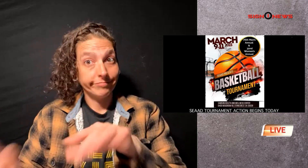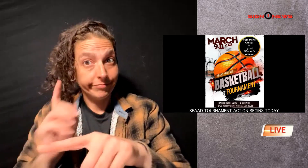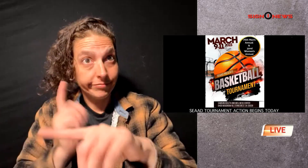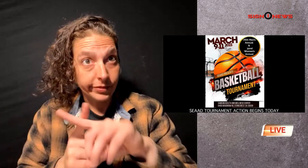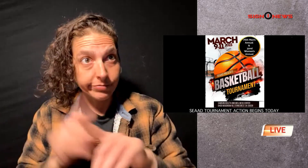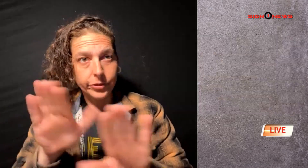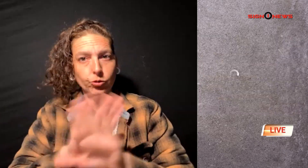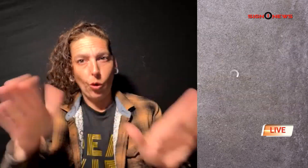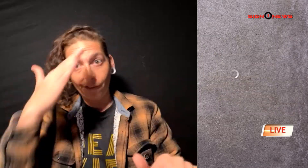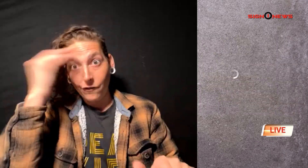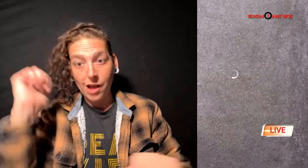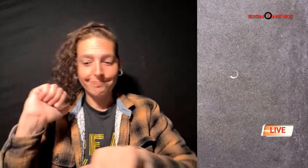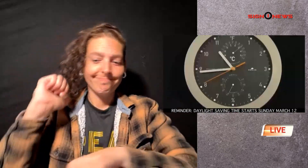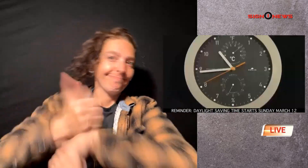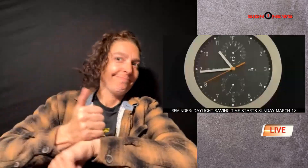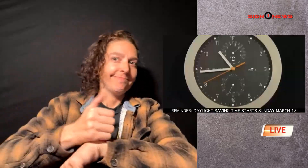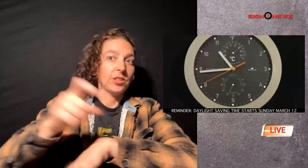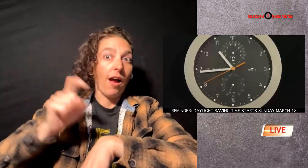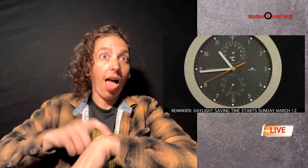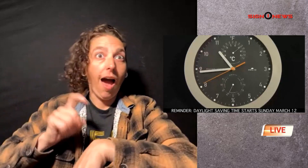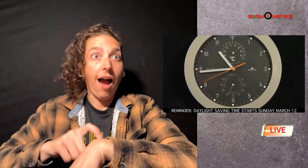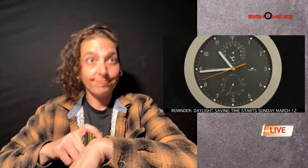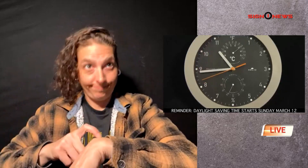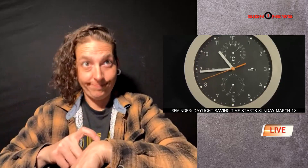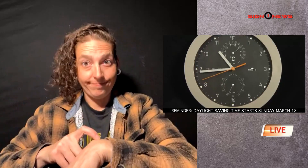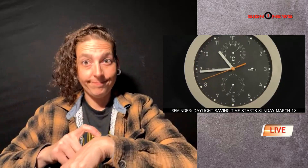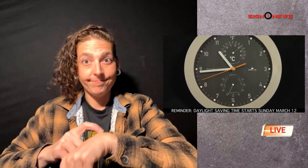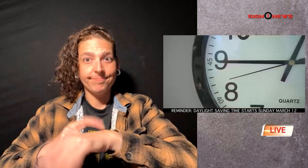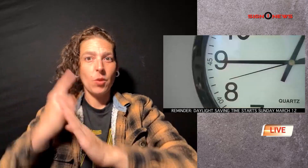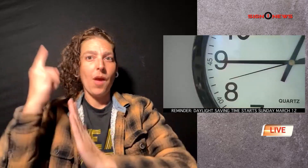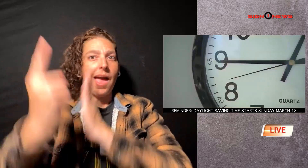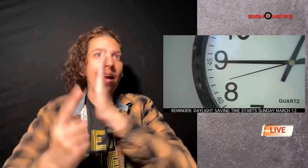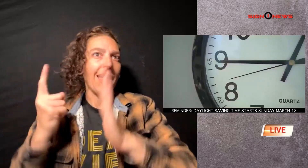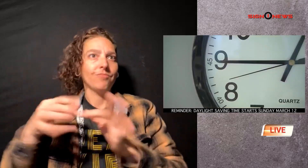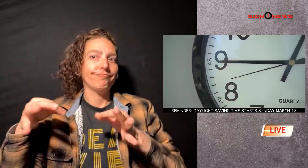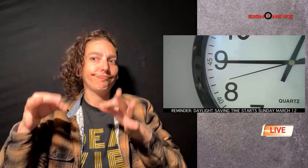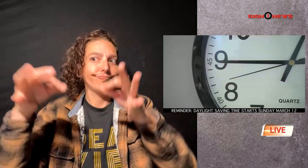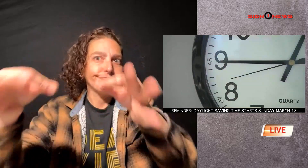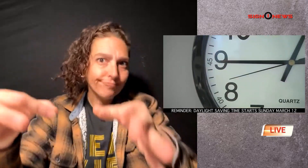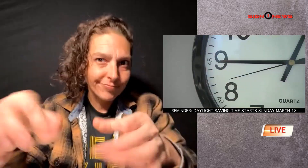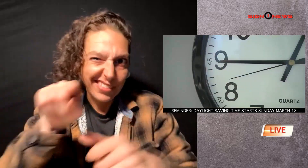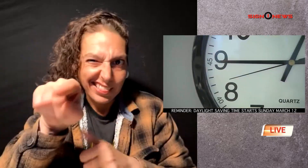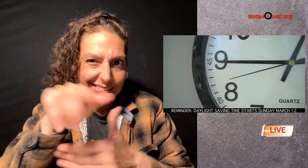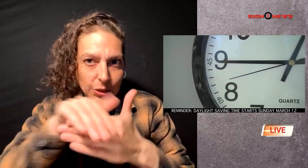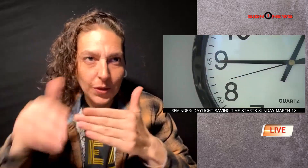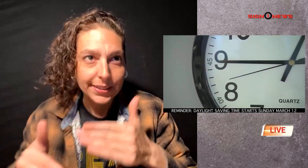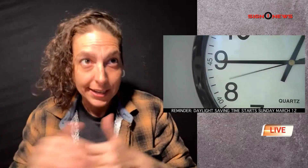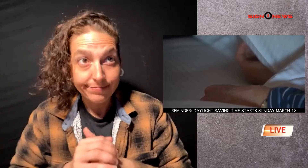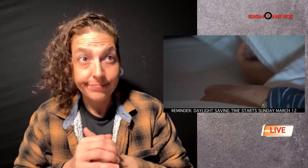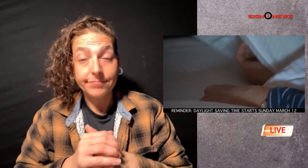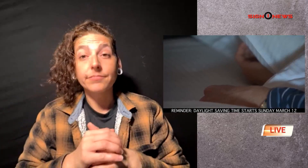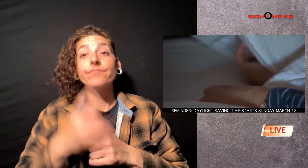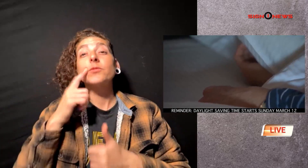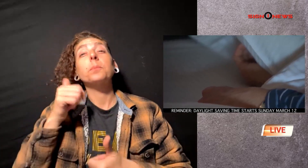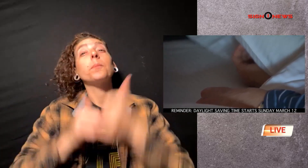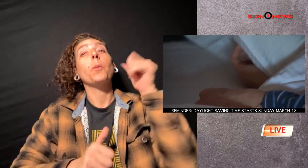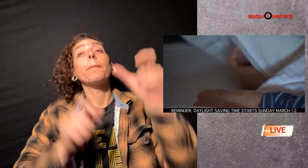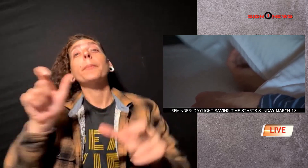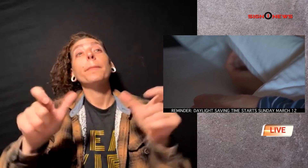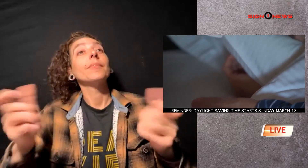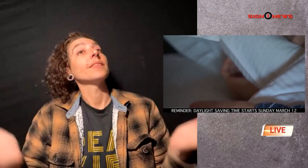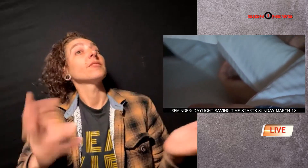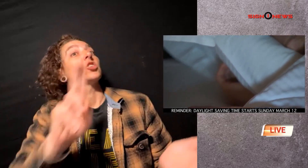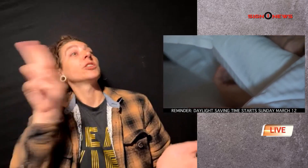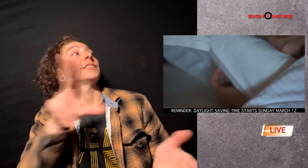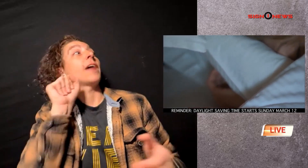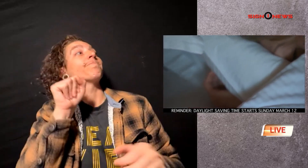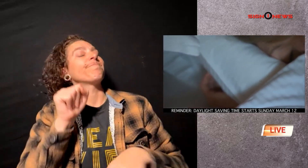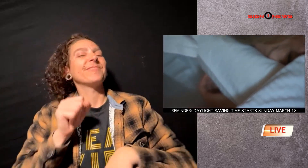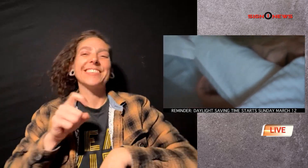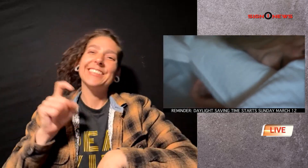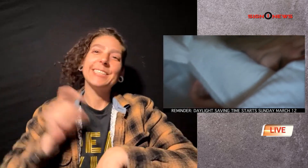and don't forget to set your clocks ahead one hour this weekend for most people in the United States